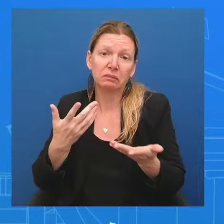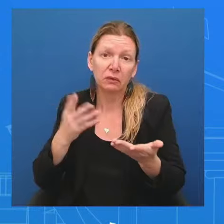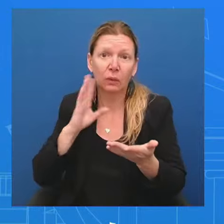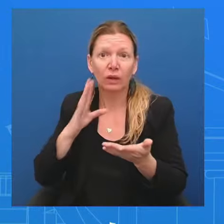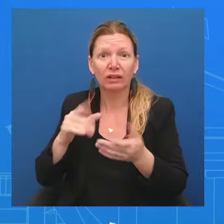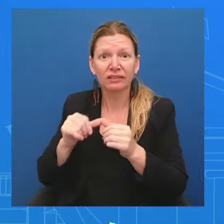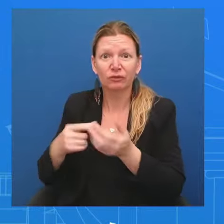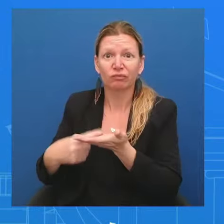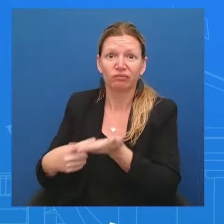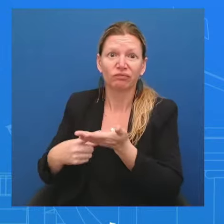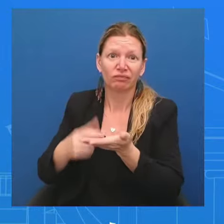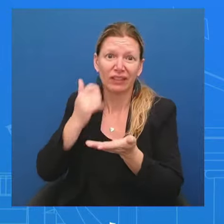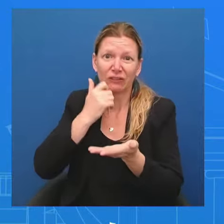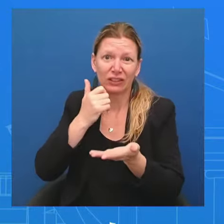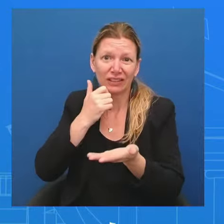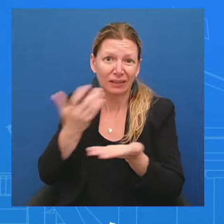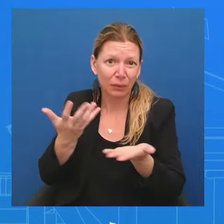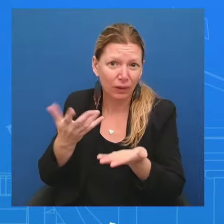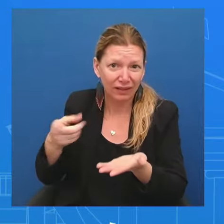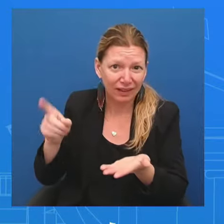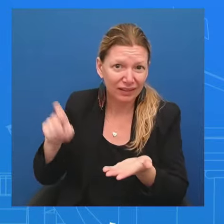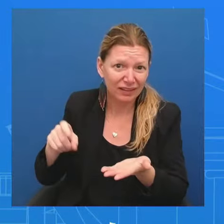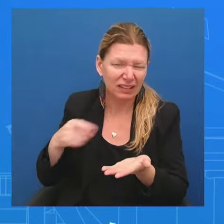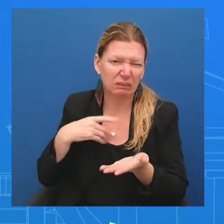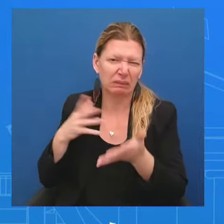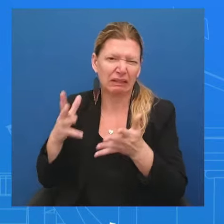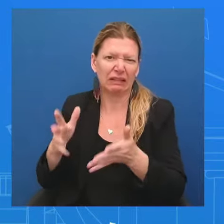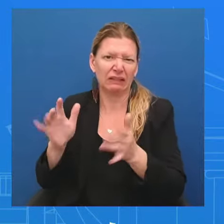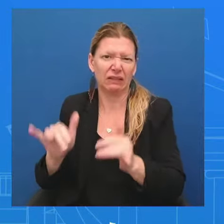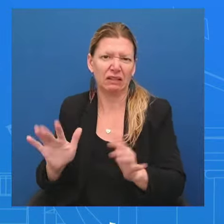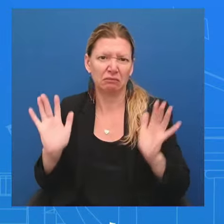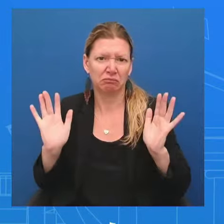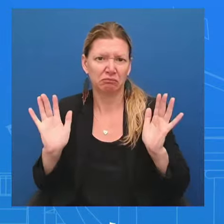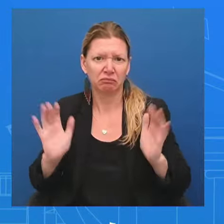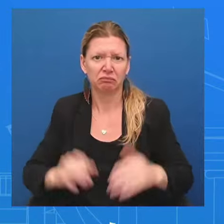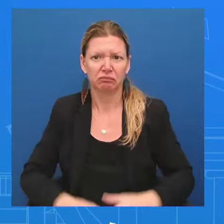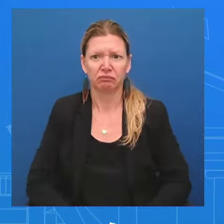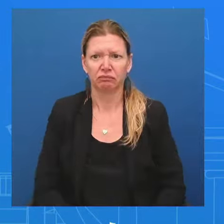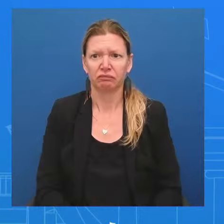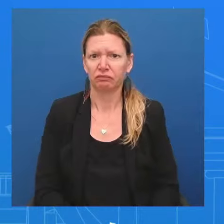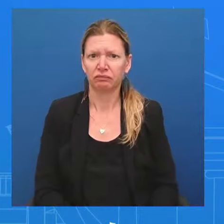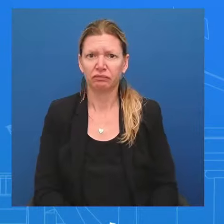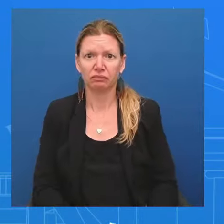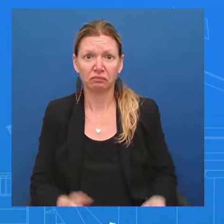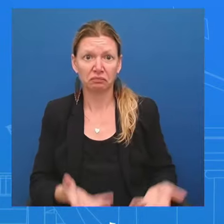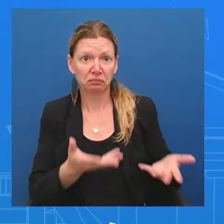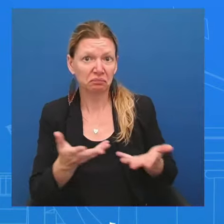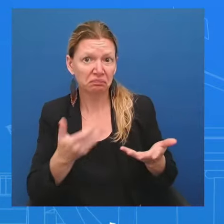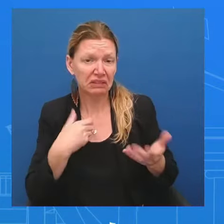The Press: One more, Admiral. A few more. Can you take a few more, please? Mr. Kirby: Thank you guys. Ms. Jean-Pierre: Thanks Admiral. Appreciate it.